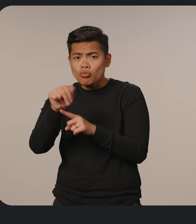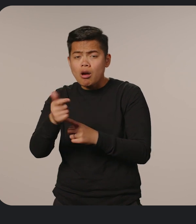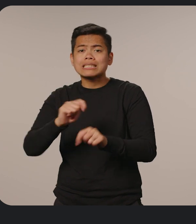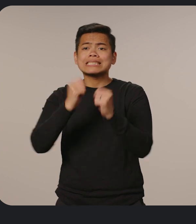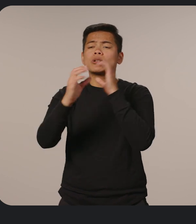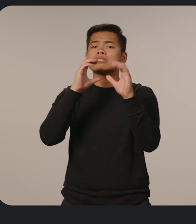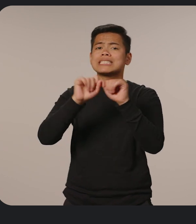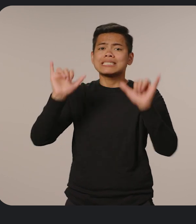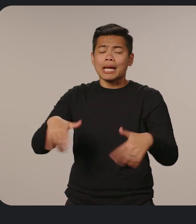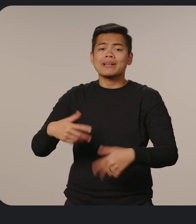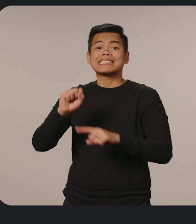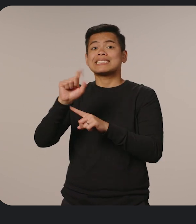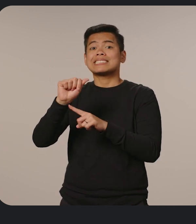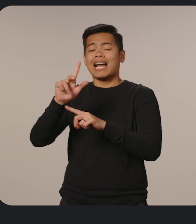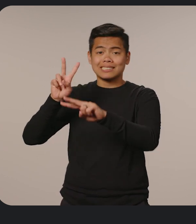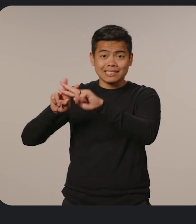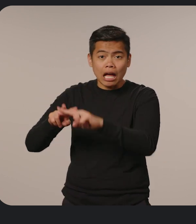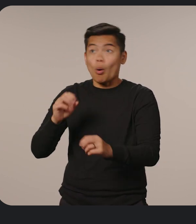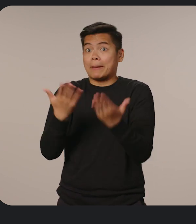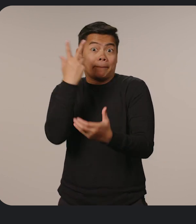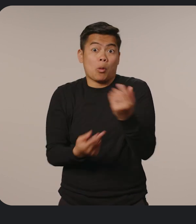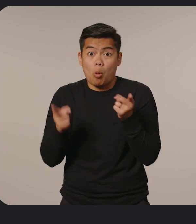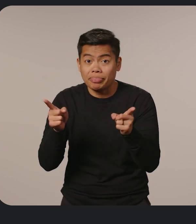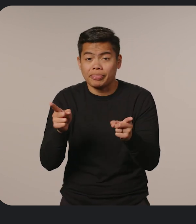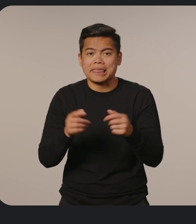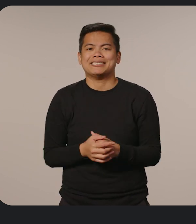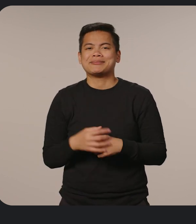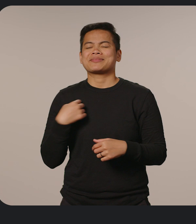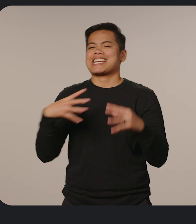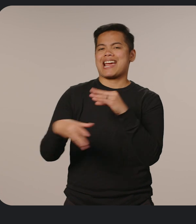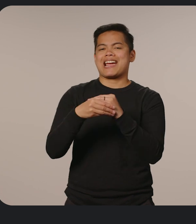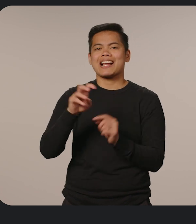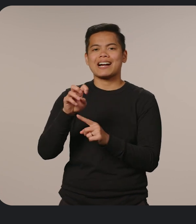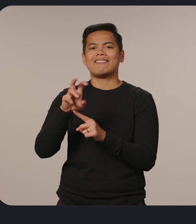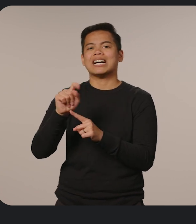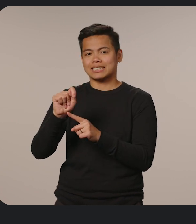communication system like slack maybe both